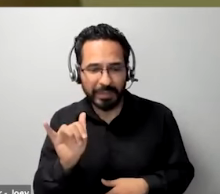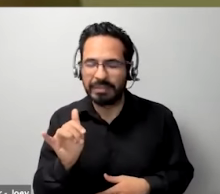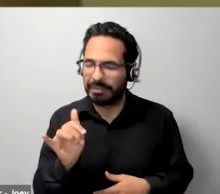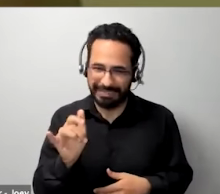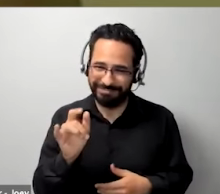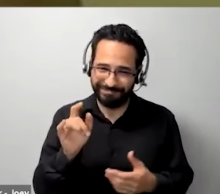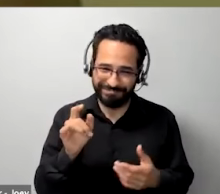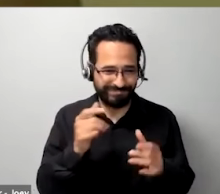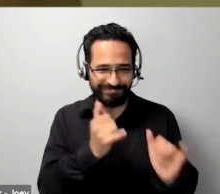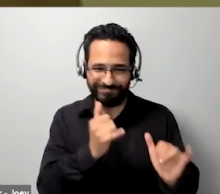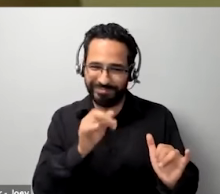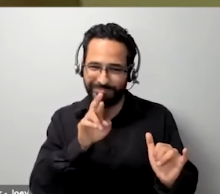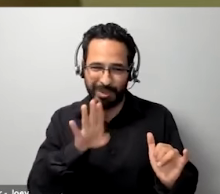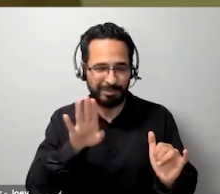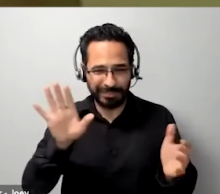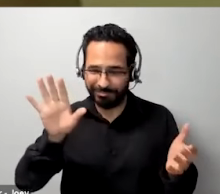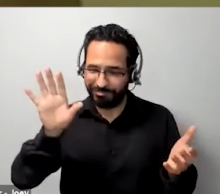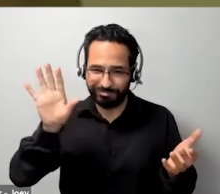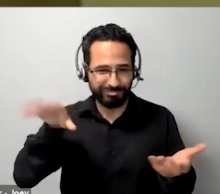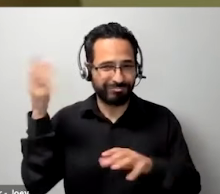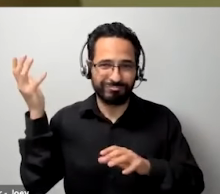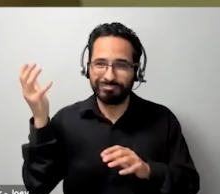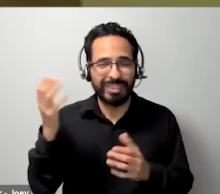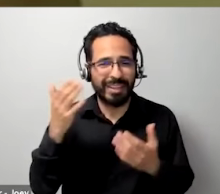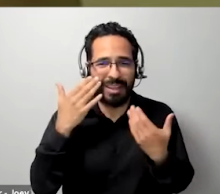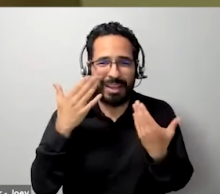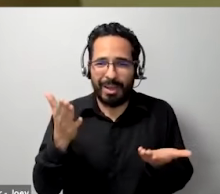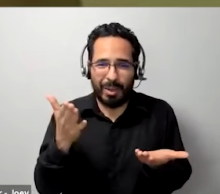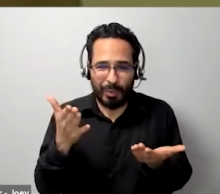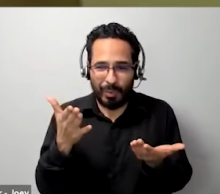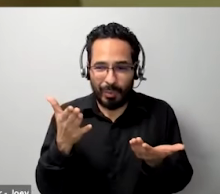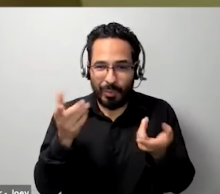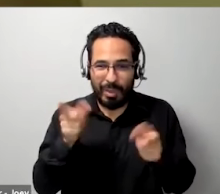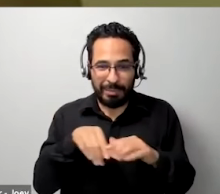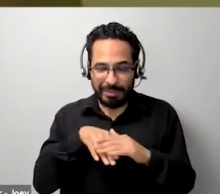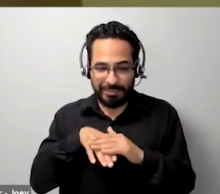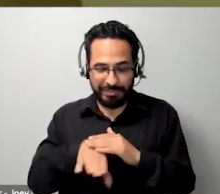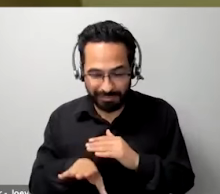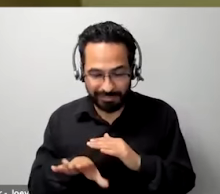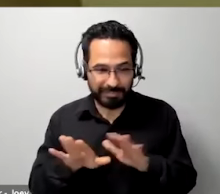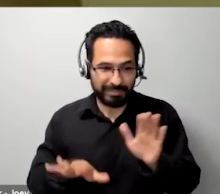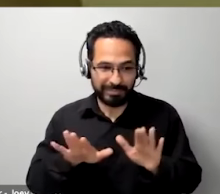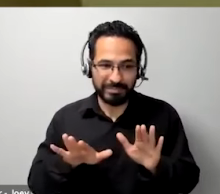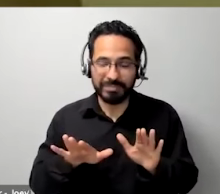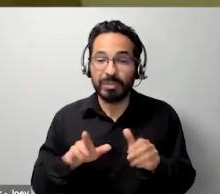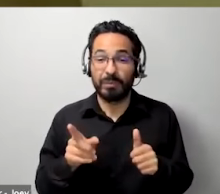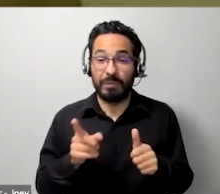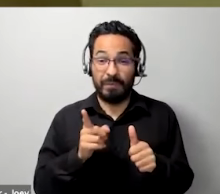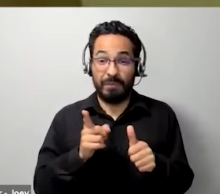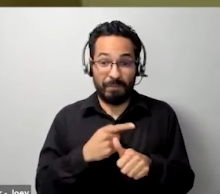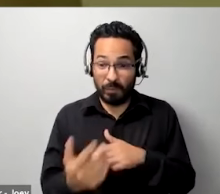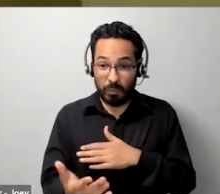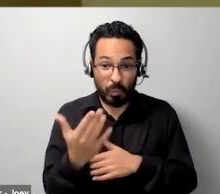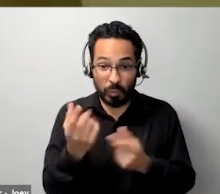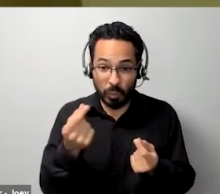I have no idea what I'm walking into. When I say walking into, the first thing I do in the morning, I wake up and I roll over,